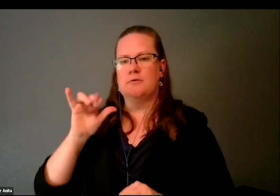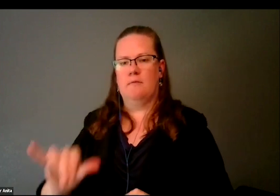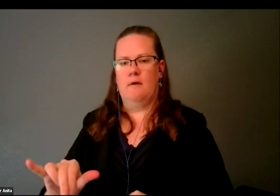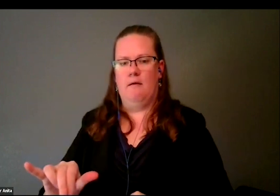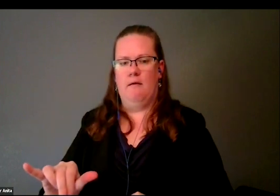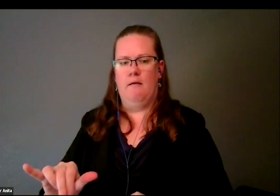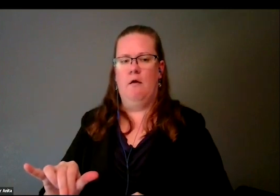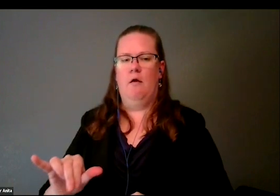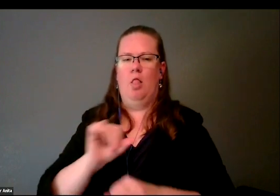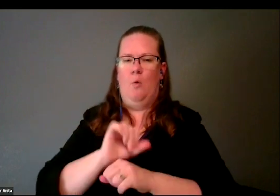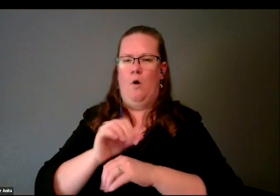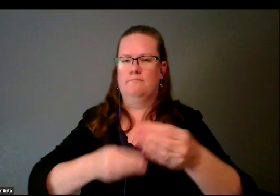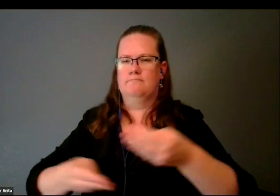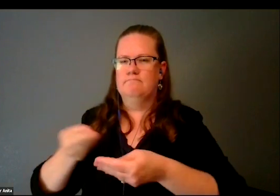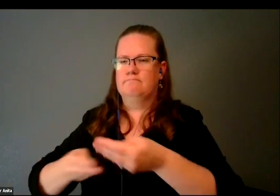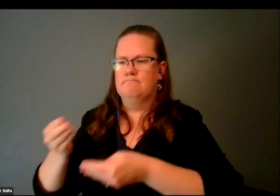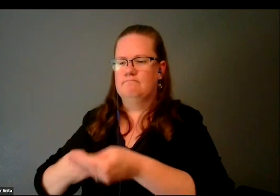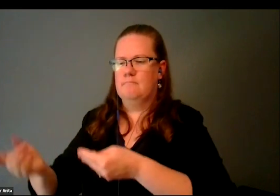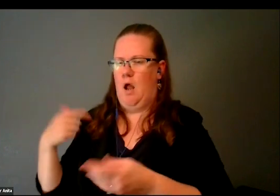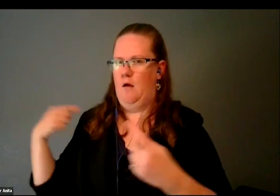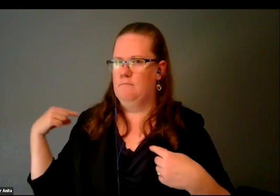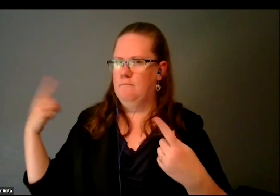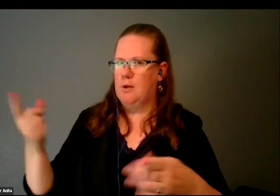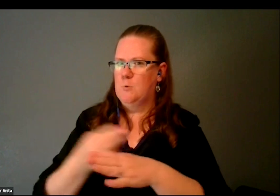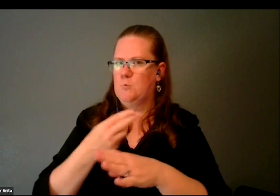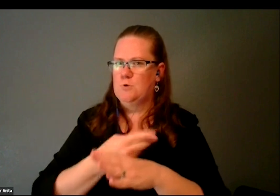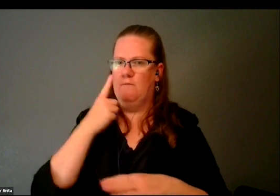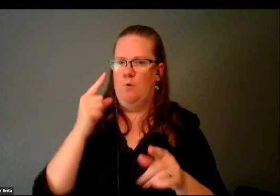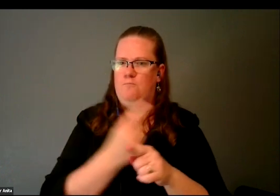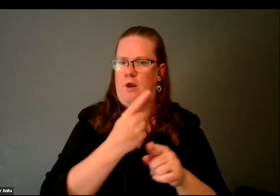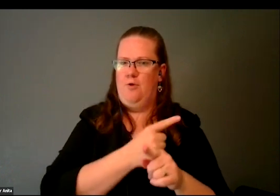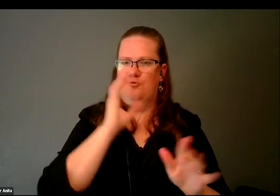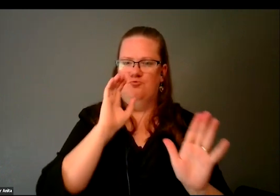these raised line drawings, like what we looked at on the previous slide, transferred fairly well